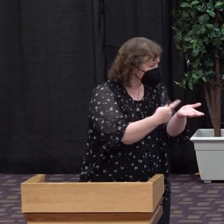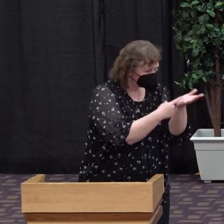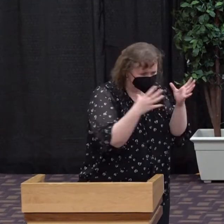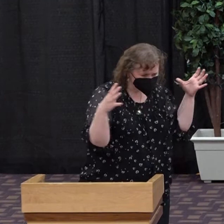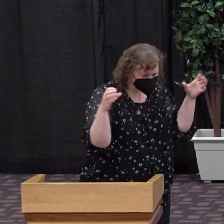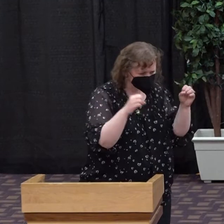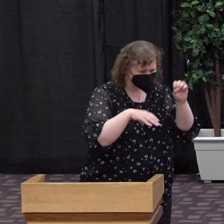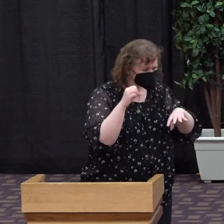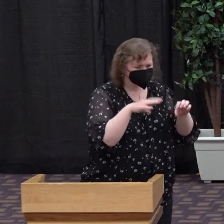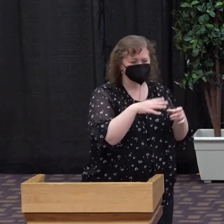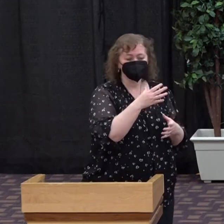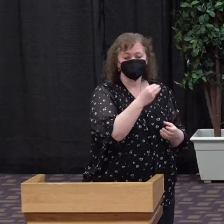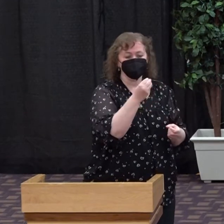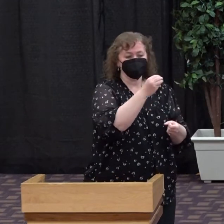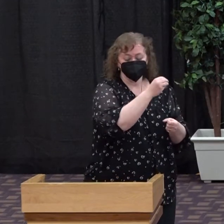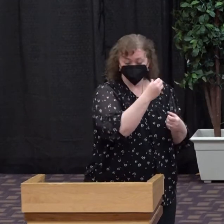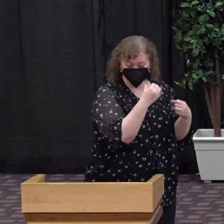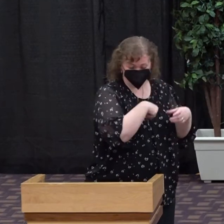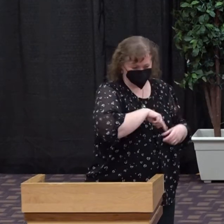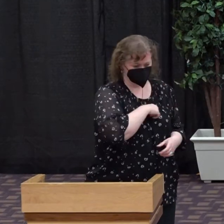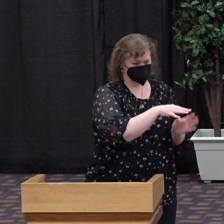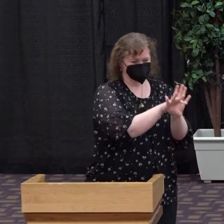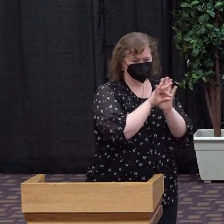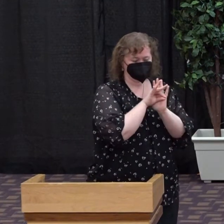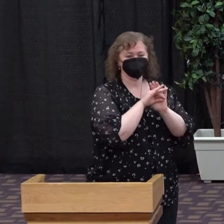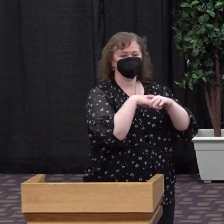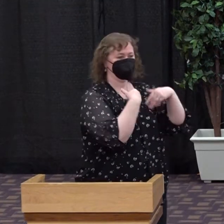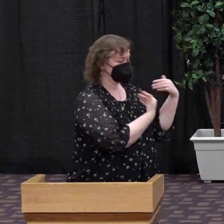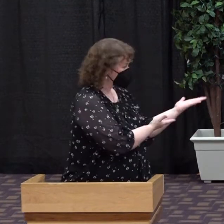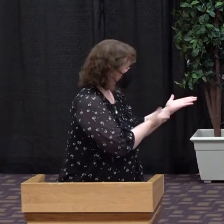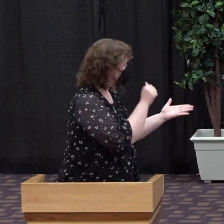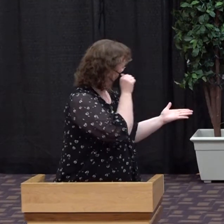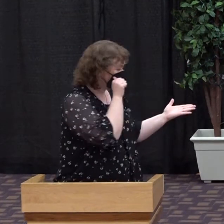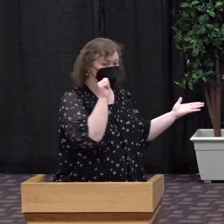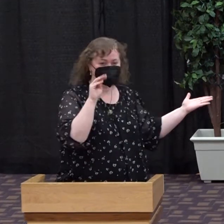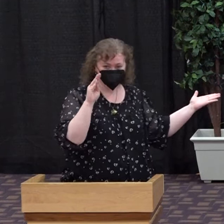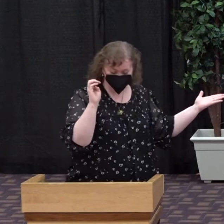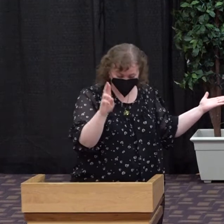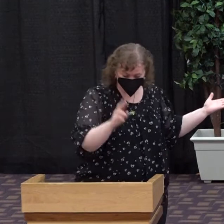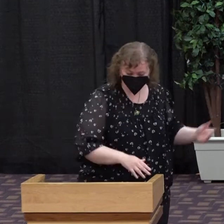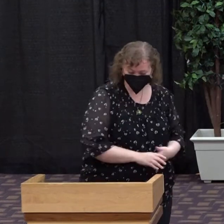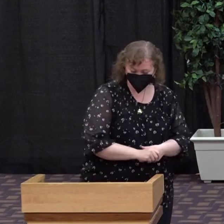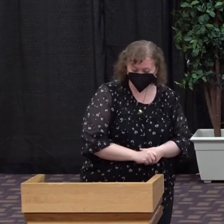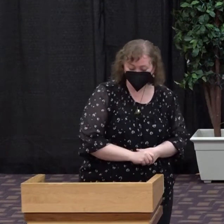And in the middle school team we came together - we put our thoughts together, and we chose Amber.